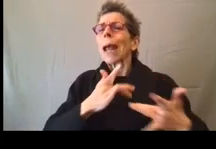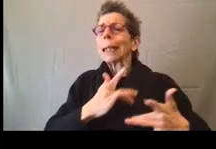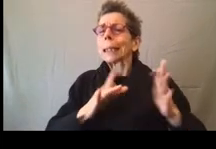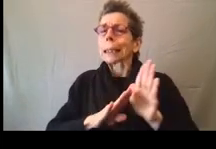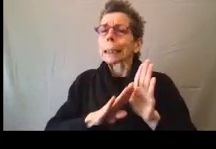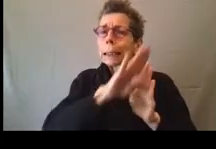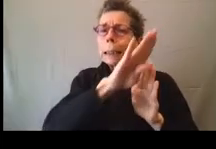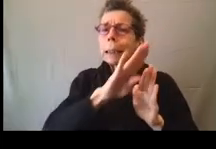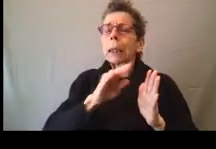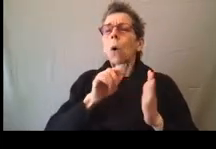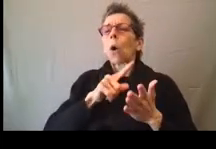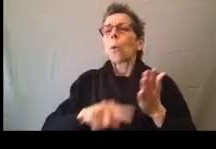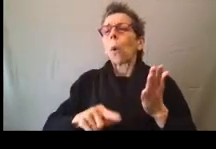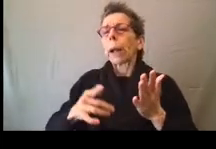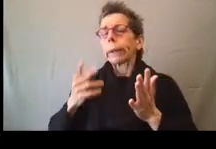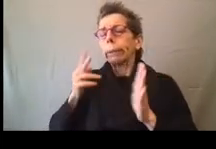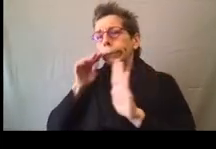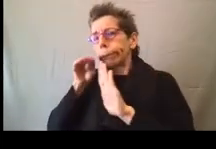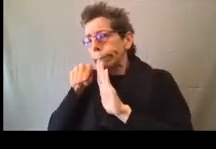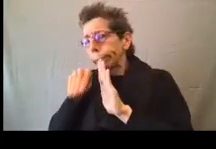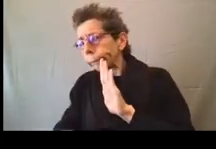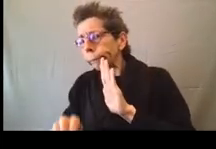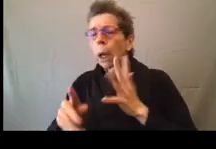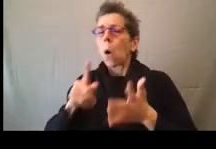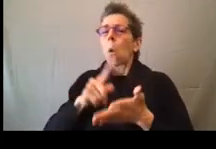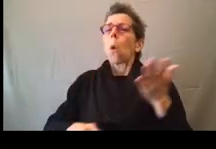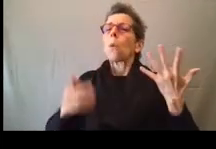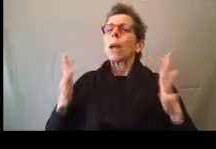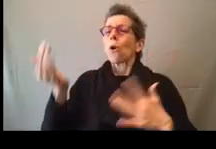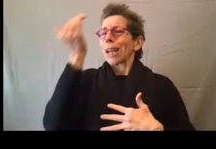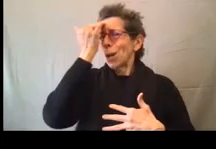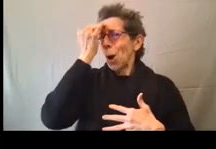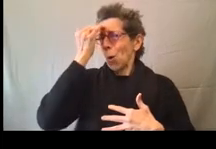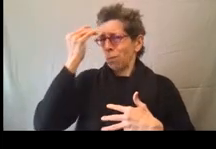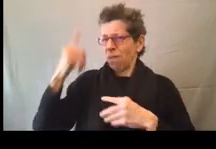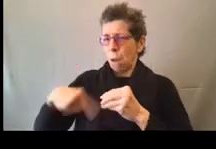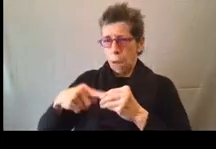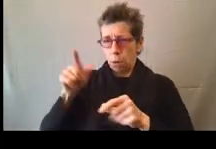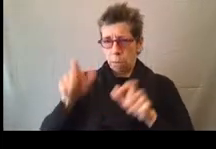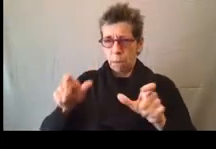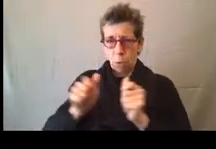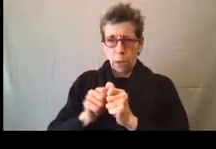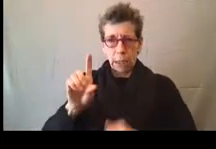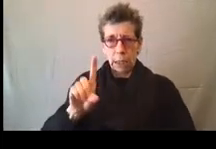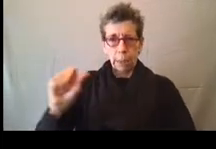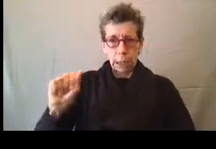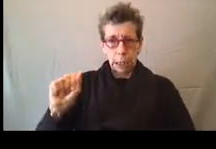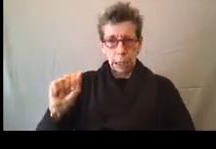know about implicit bias towards people with disabilities. What characteristics or preferences